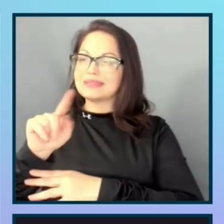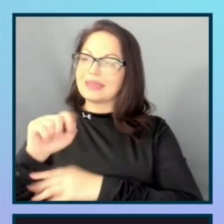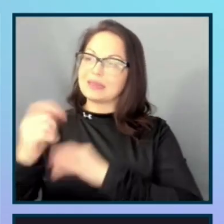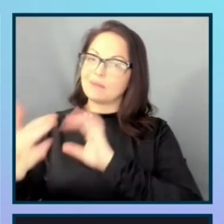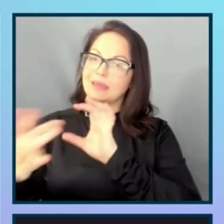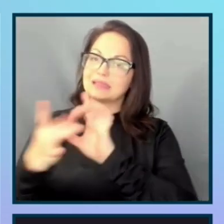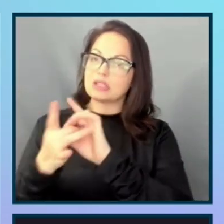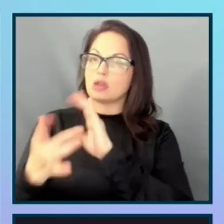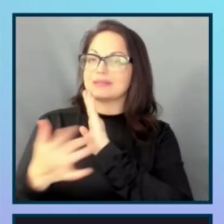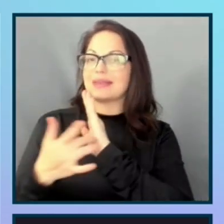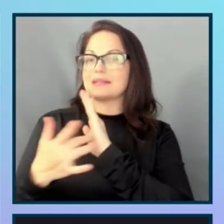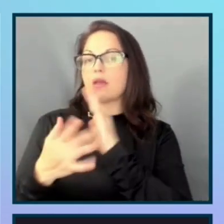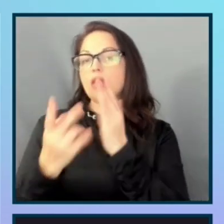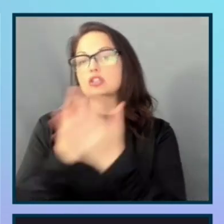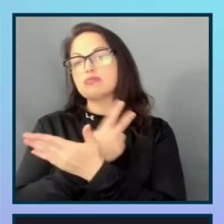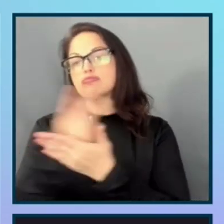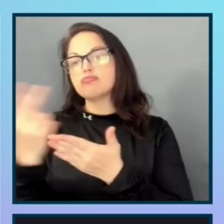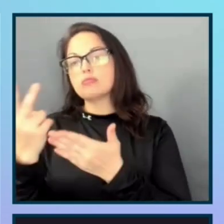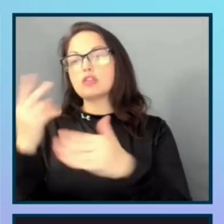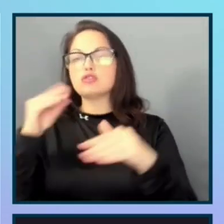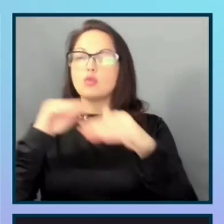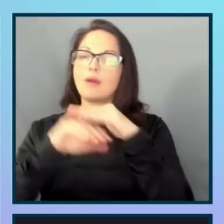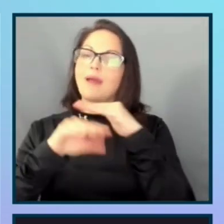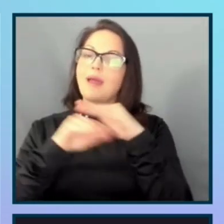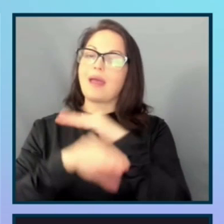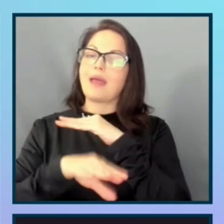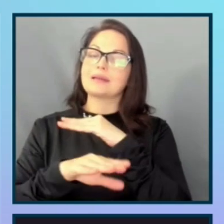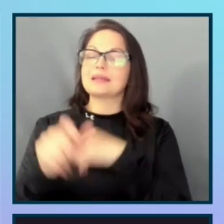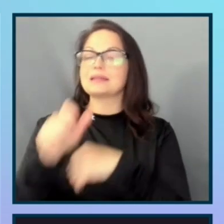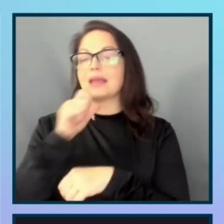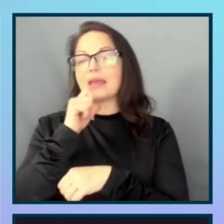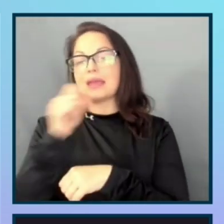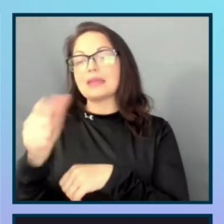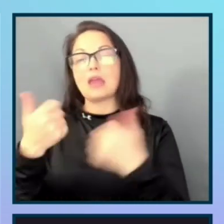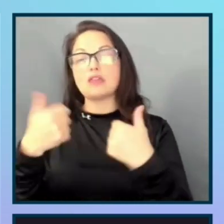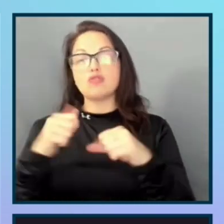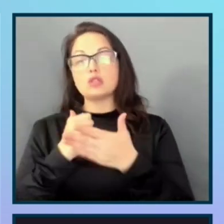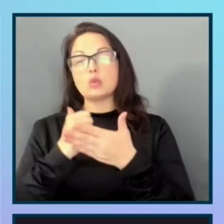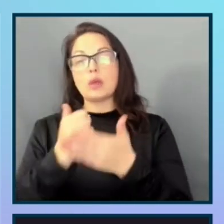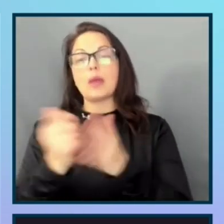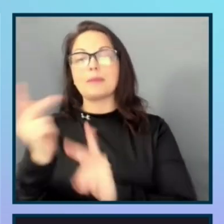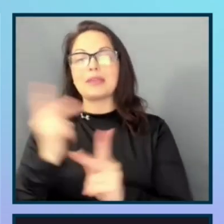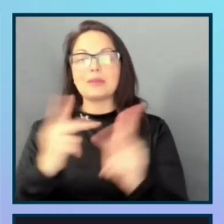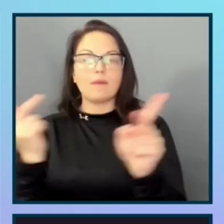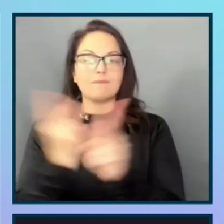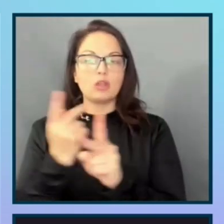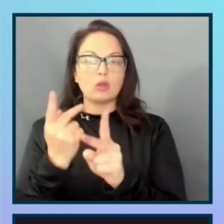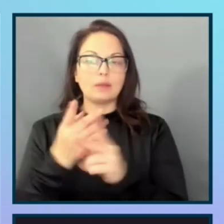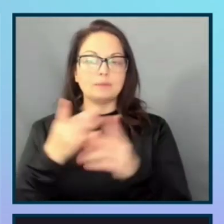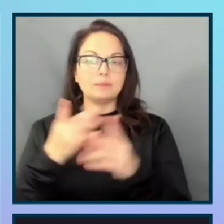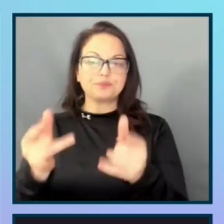to access, rather than people's exclusion. We can look at work hack failures, for example, and count work hack failures.